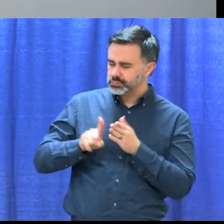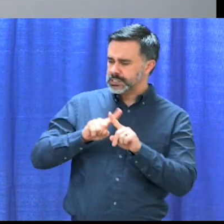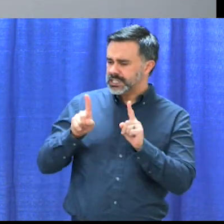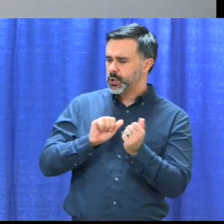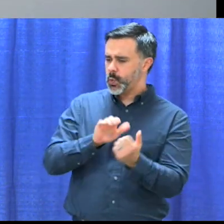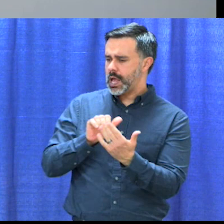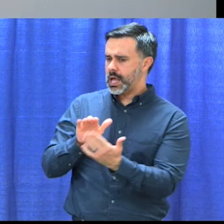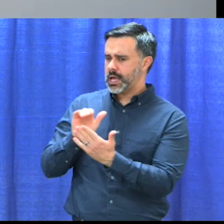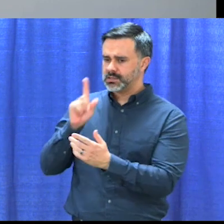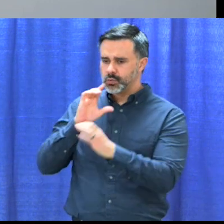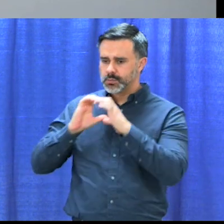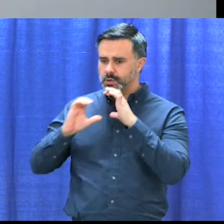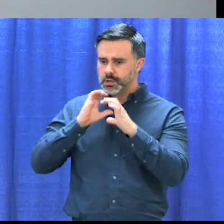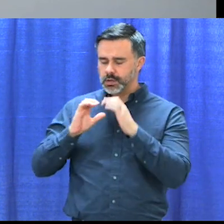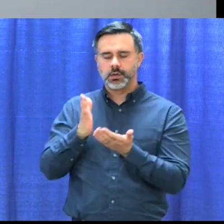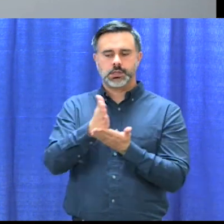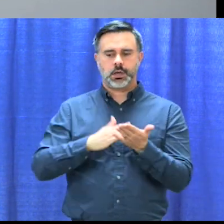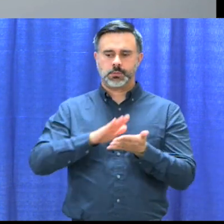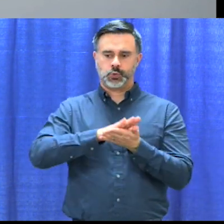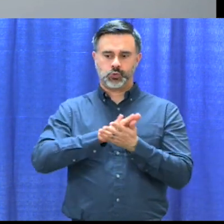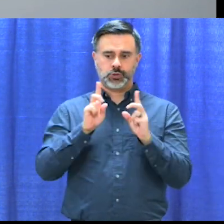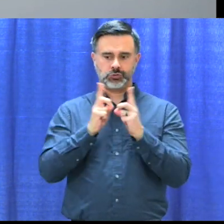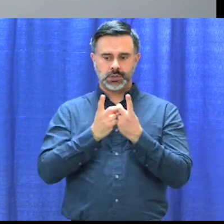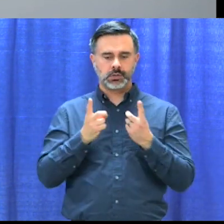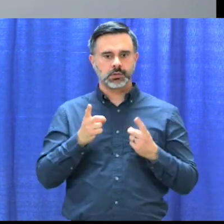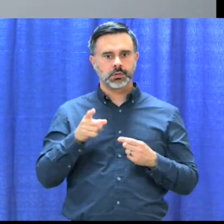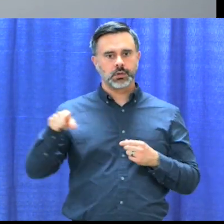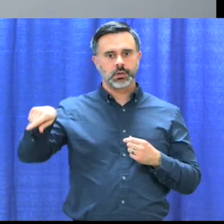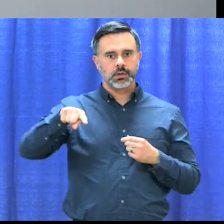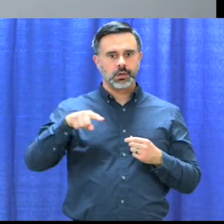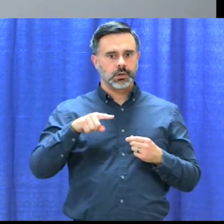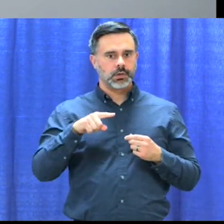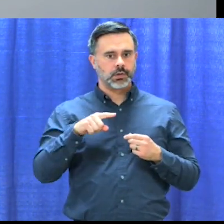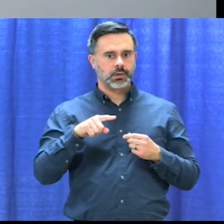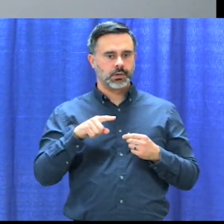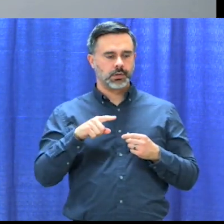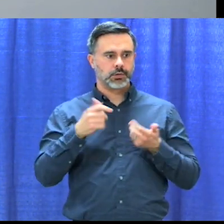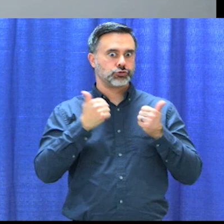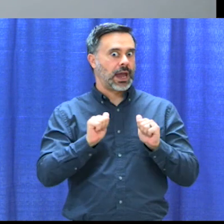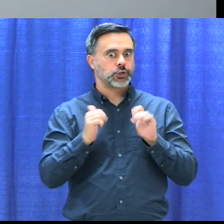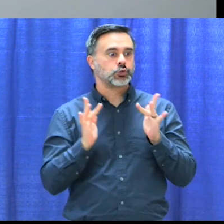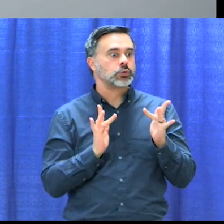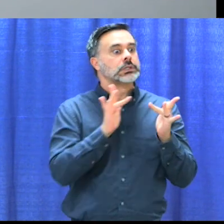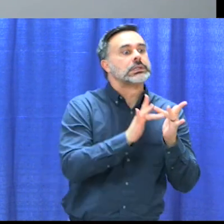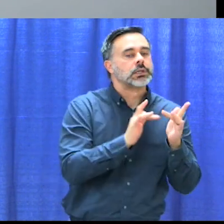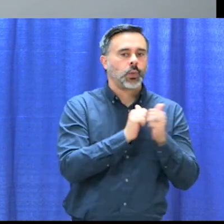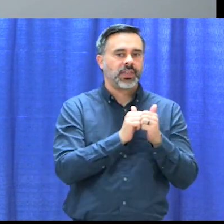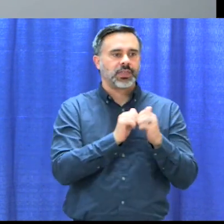I know that some of the school districts they are calling. They're trying to get in touch with some of these families and they haven't had success